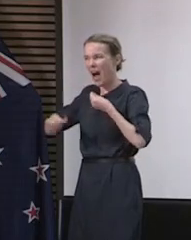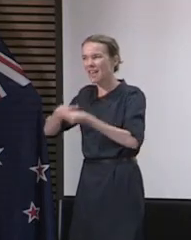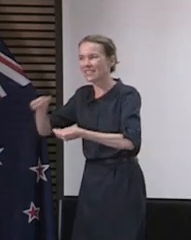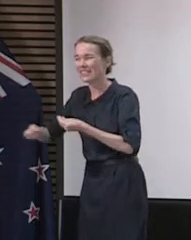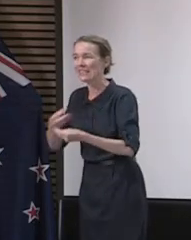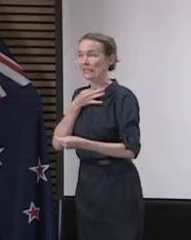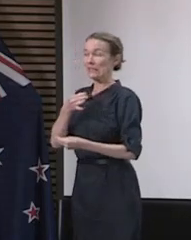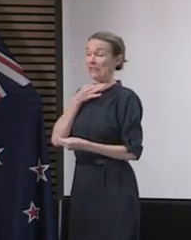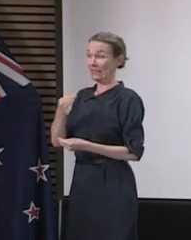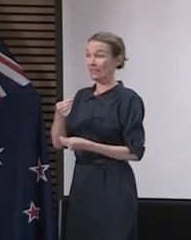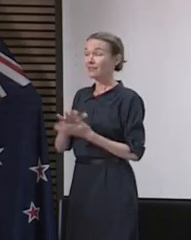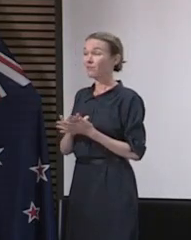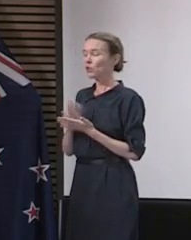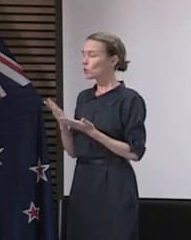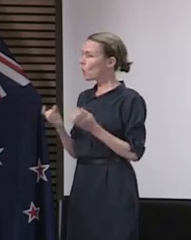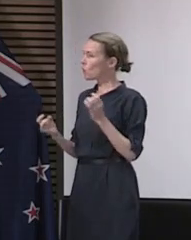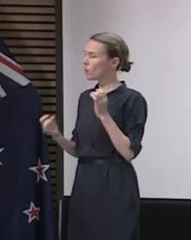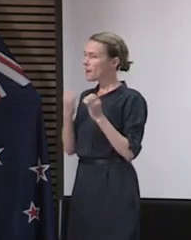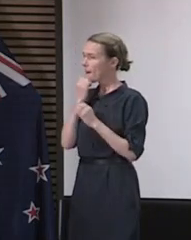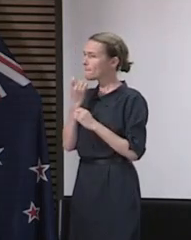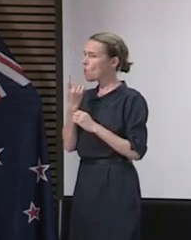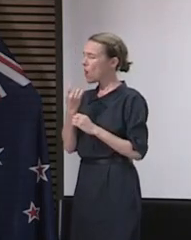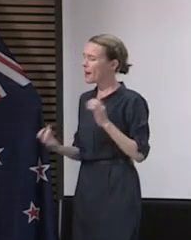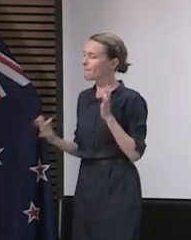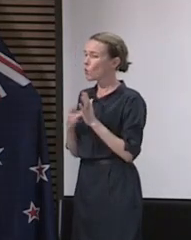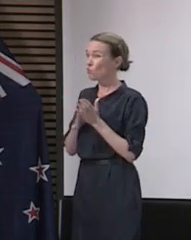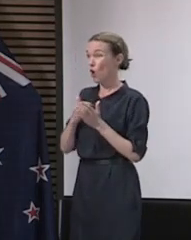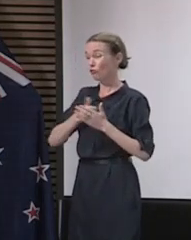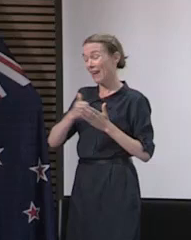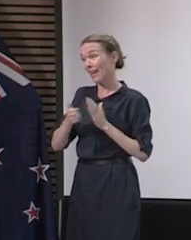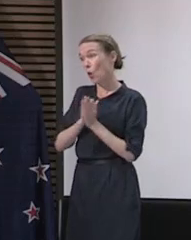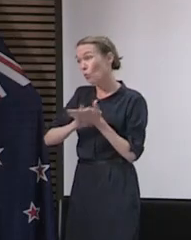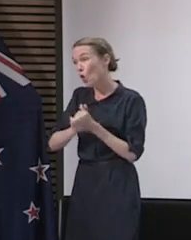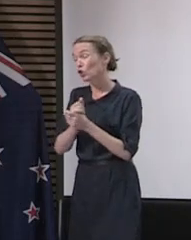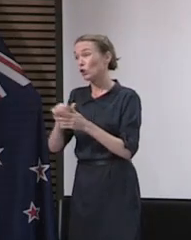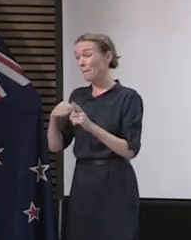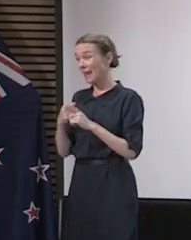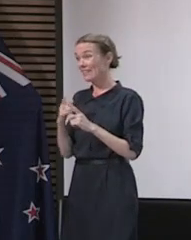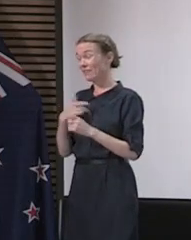transmit viruses including COVID-19. So, the key point here is meticulous hand